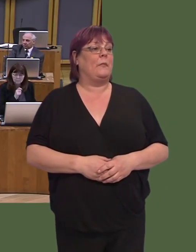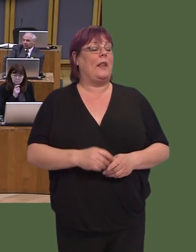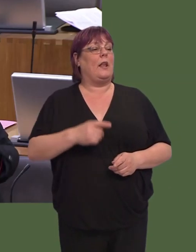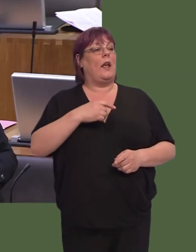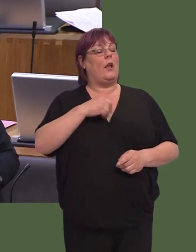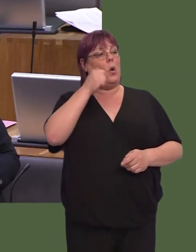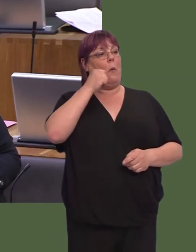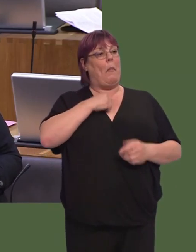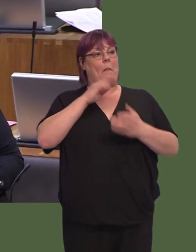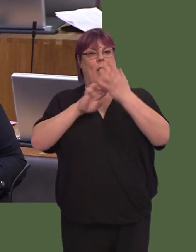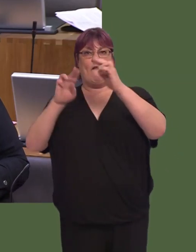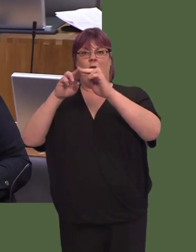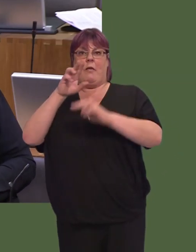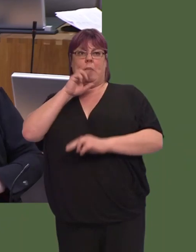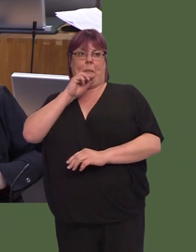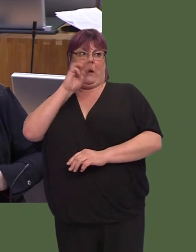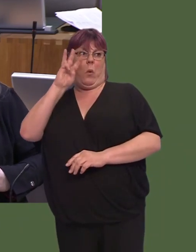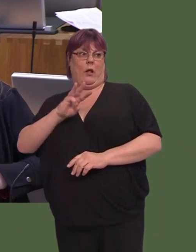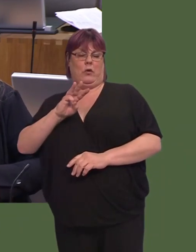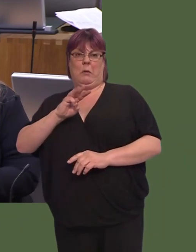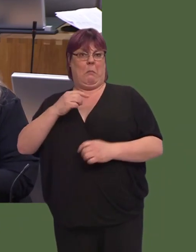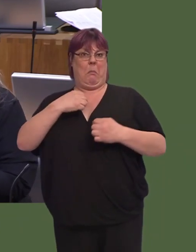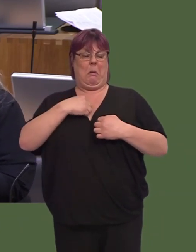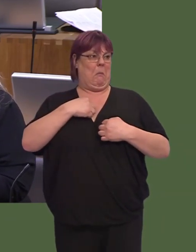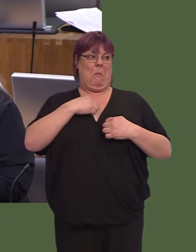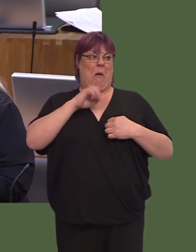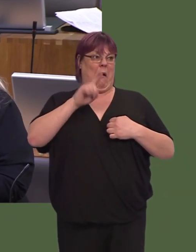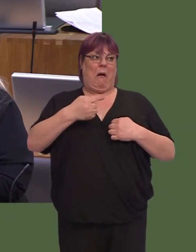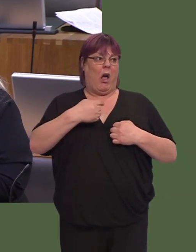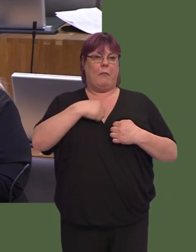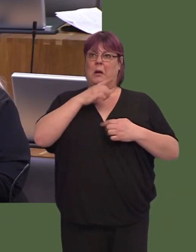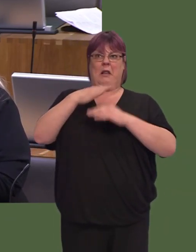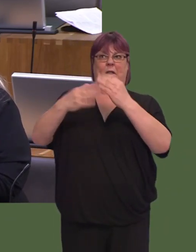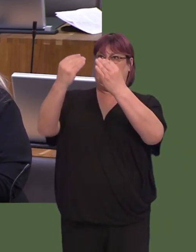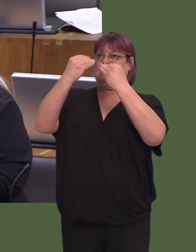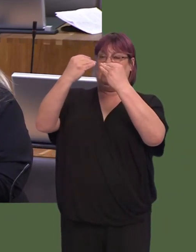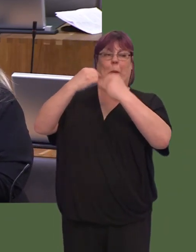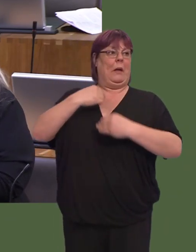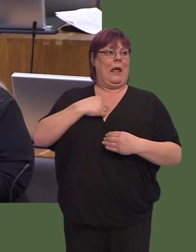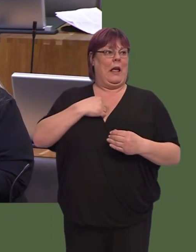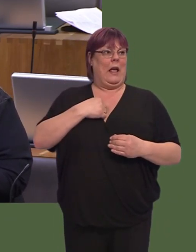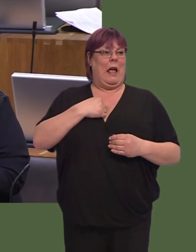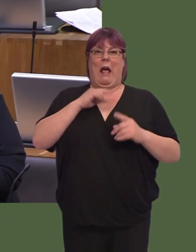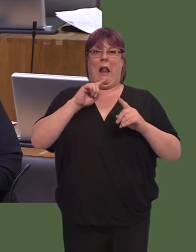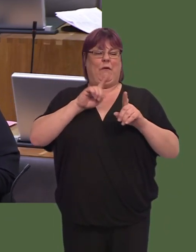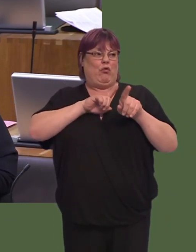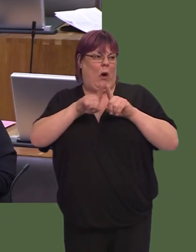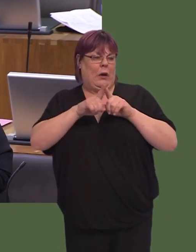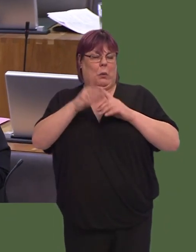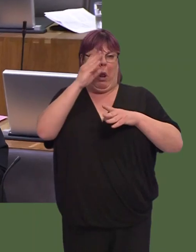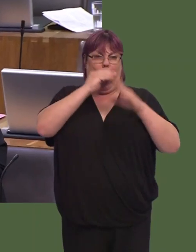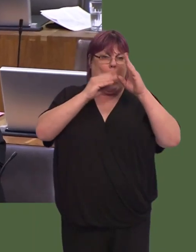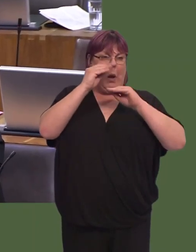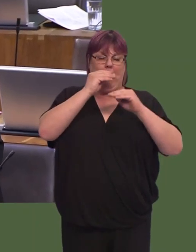Welsh speaking, as he knows, and I'm not Welsh speaking as they didn't teach it to me as a child and I've singularly failed to get any better at it than knowing my colours and